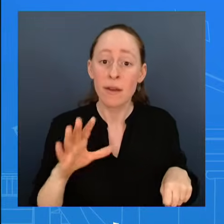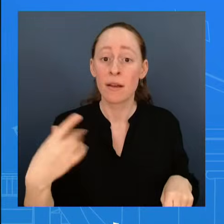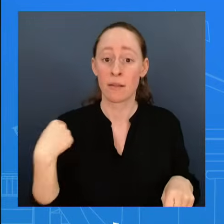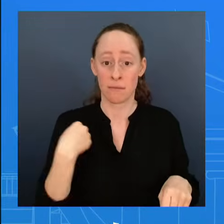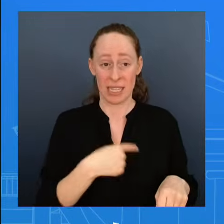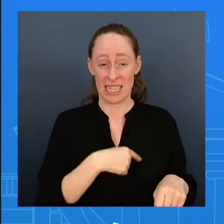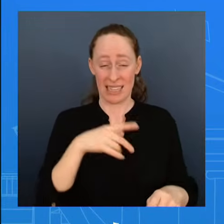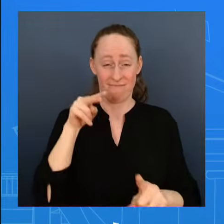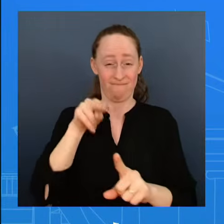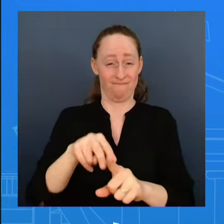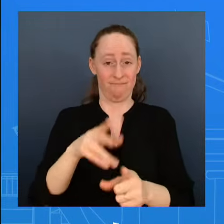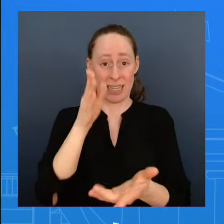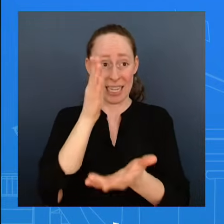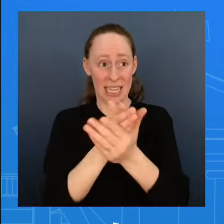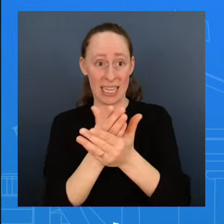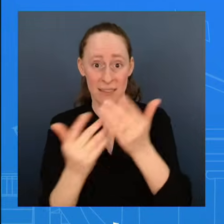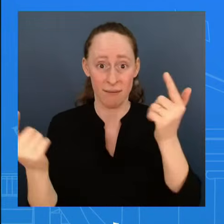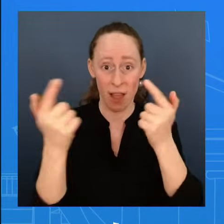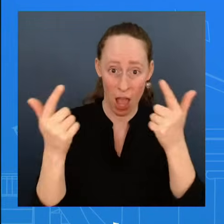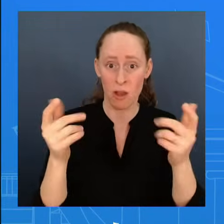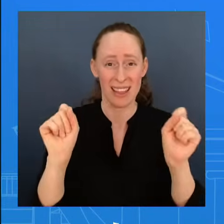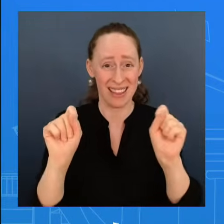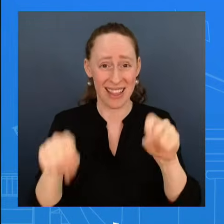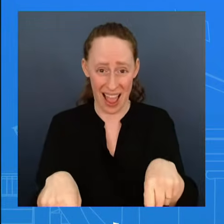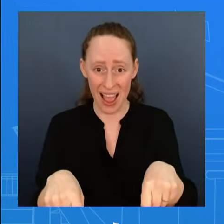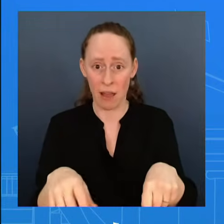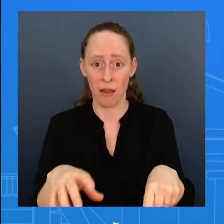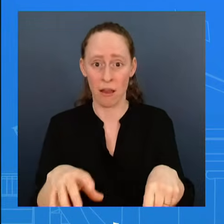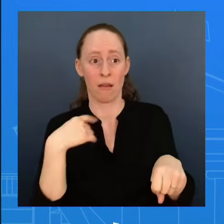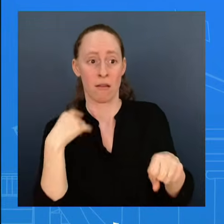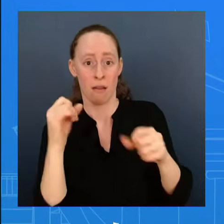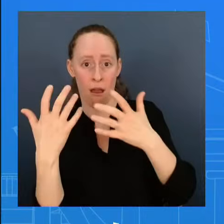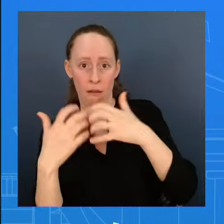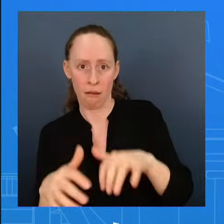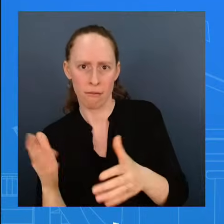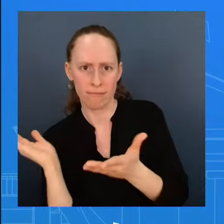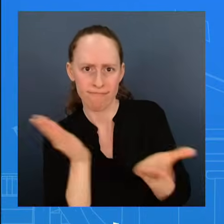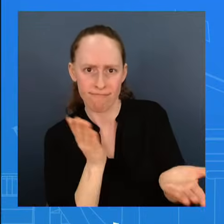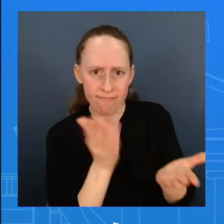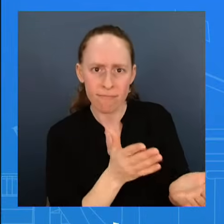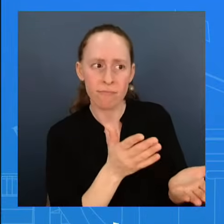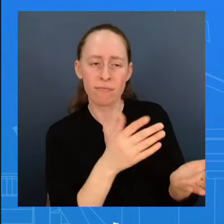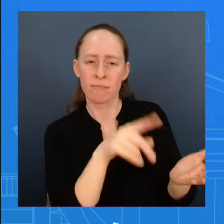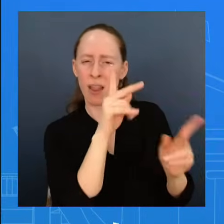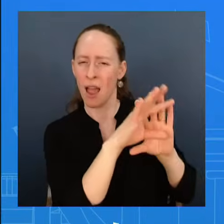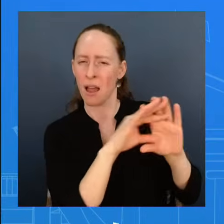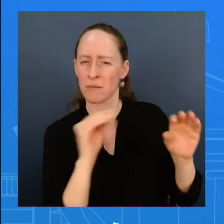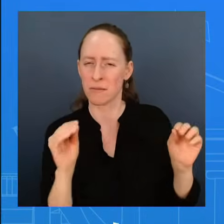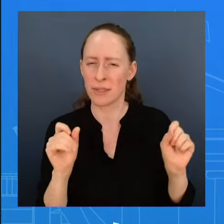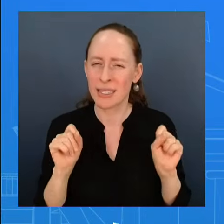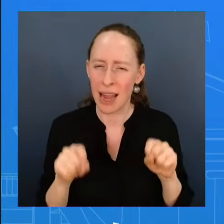which is what I believe you're asking me about, we are constantly evaluating policy proposals to further support Palestinians